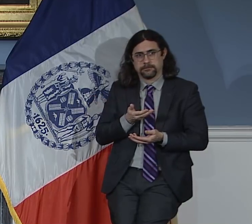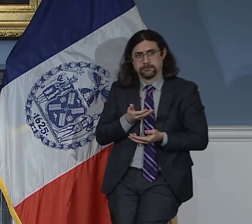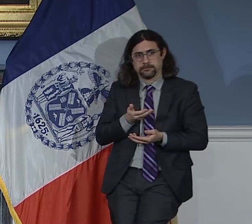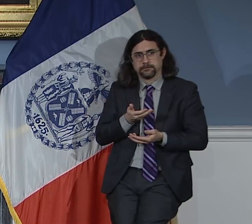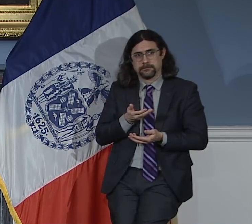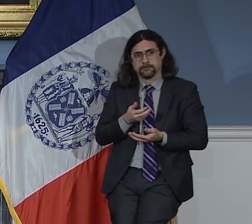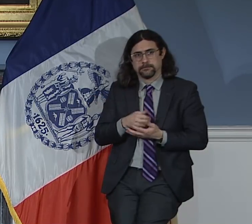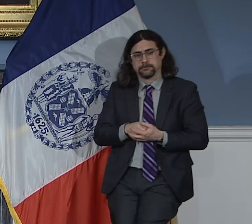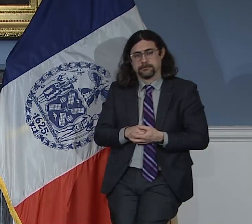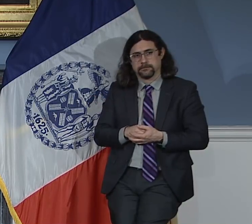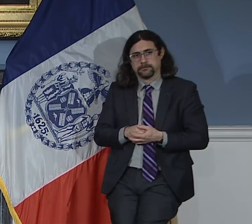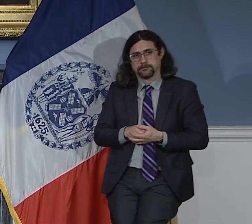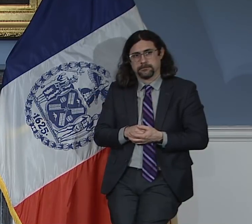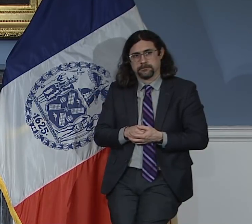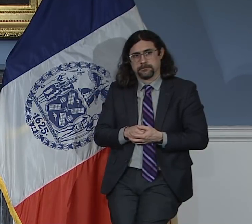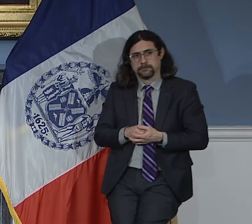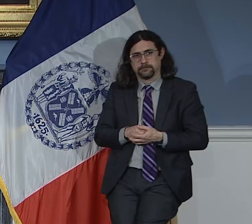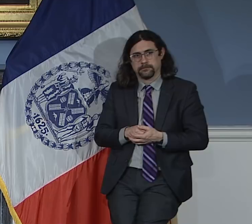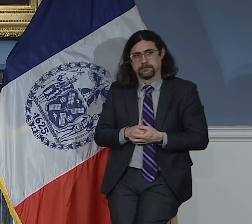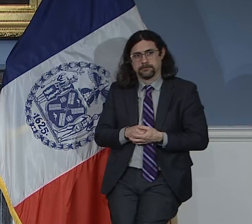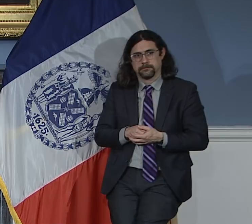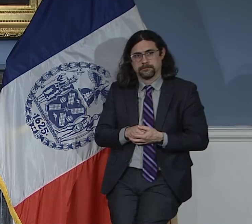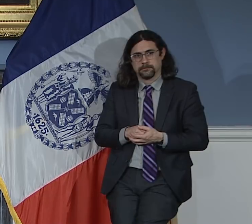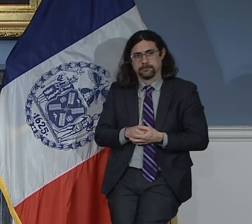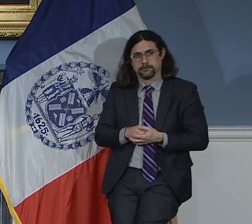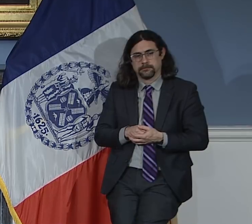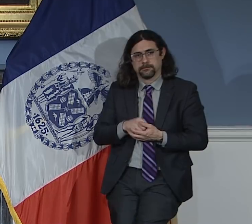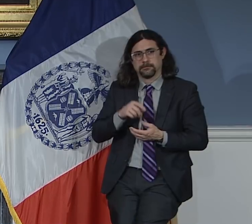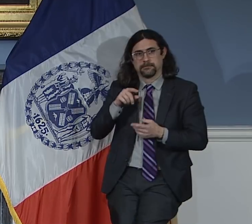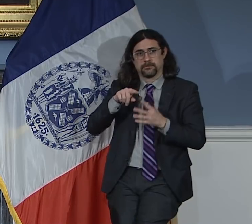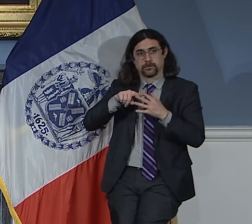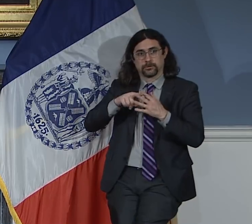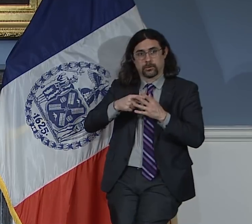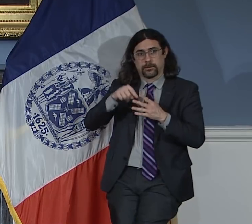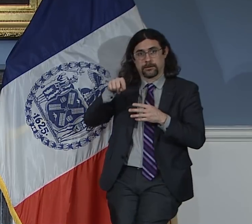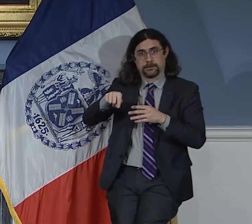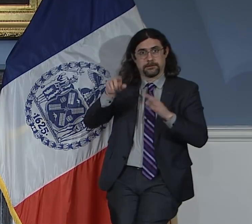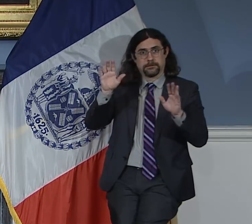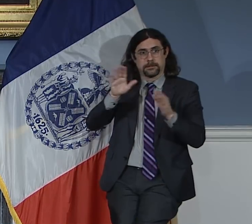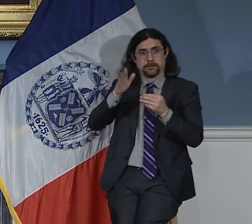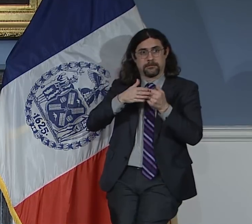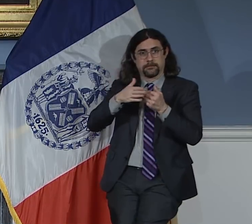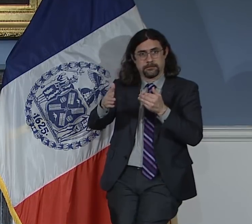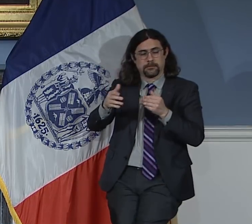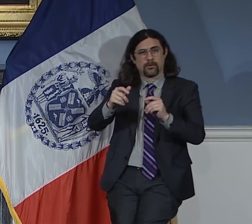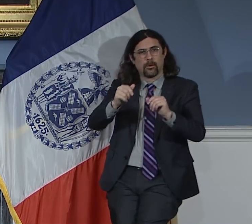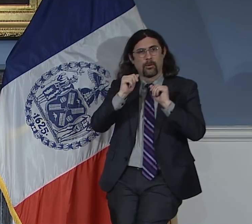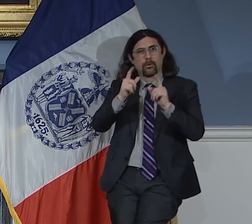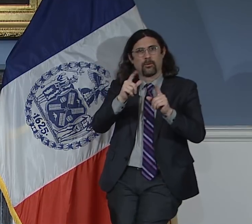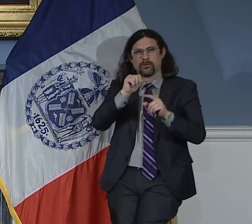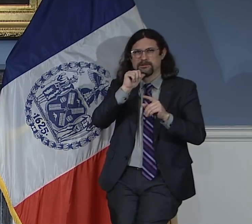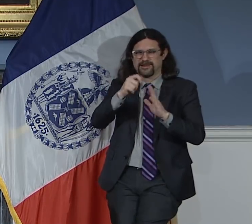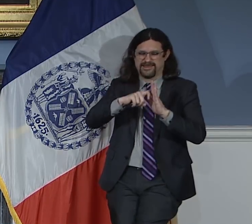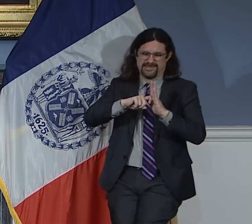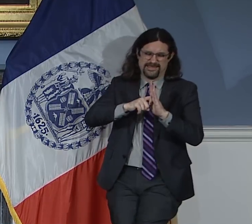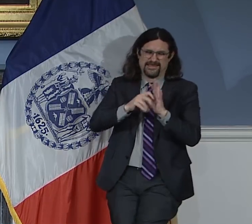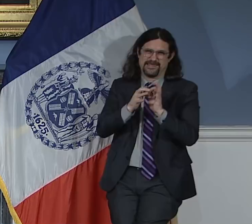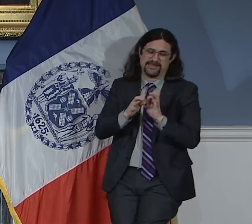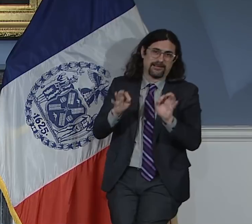THECI TY LEVEL, BSUY NDAY, ALL NON-ESSENTIAL PERSONNEL ACROSS ALL OF OUR